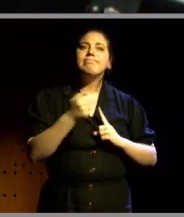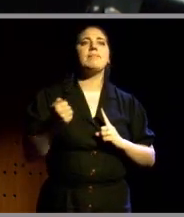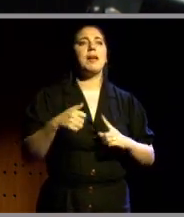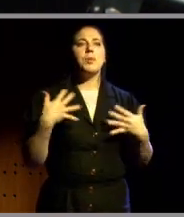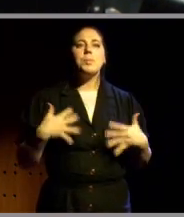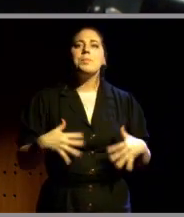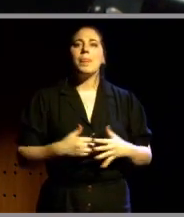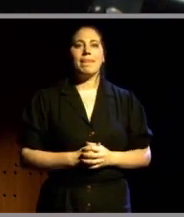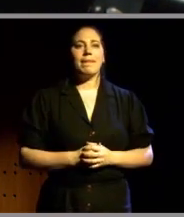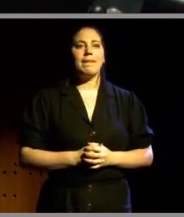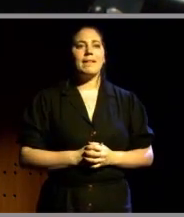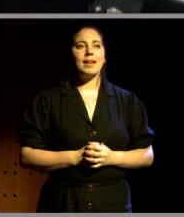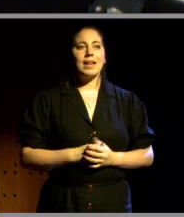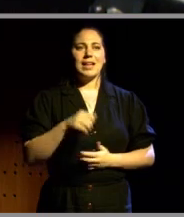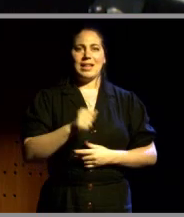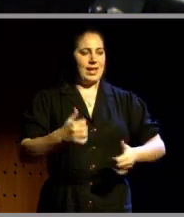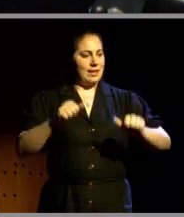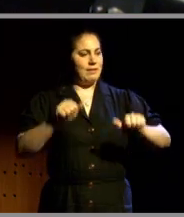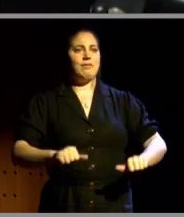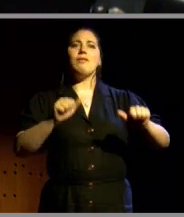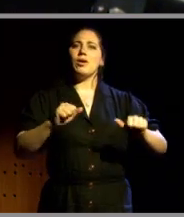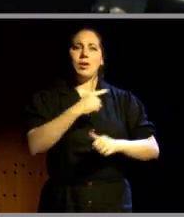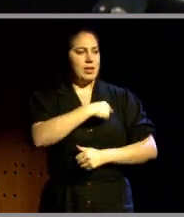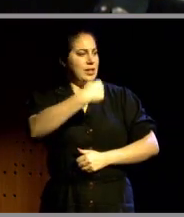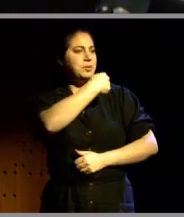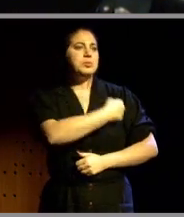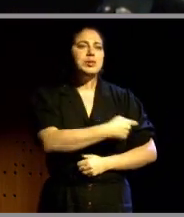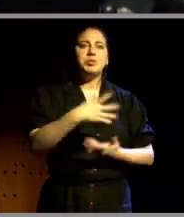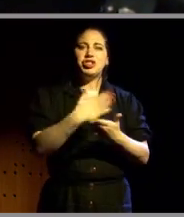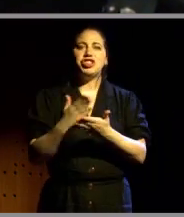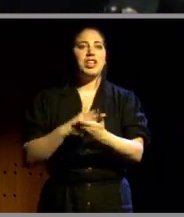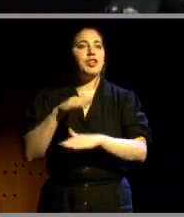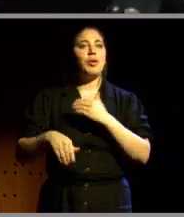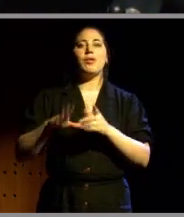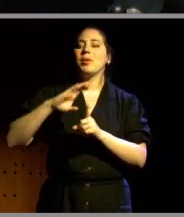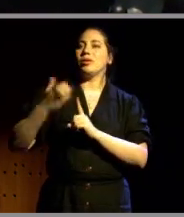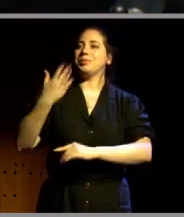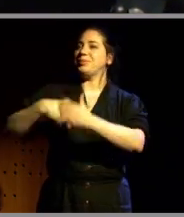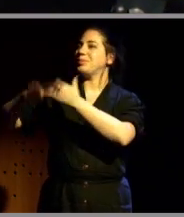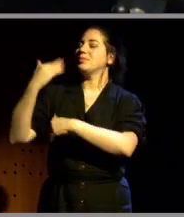my commitment to sharing our rich cultural heritage. Music has the transformative power